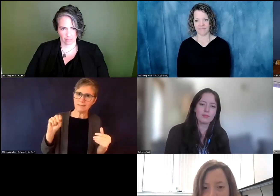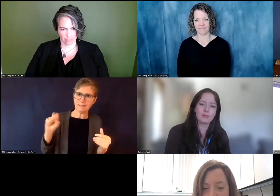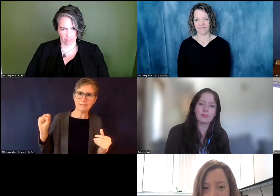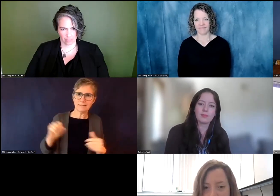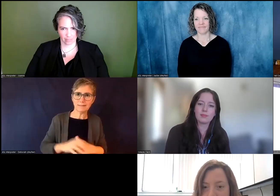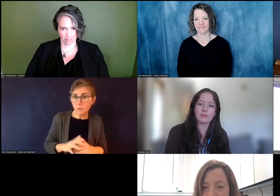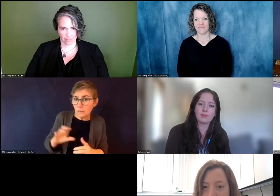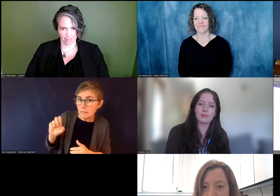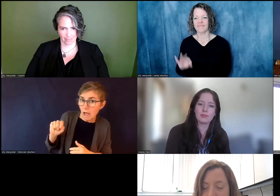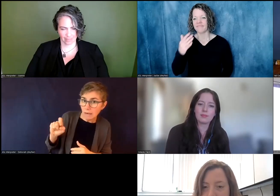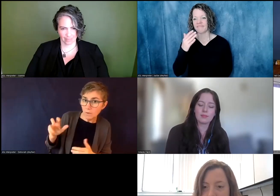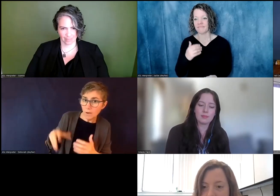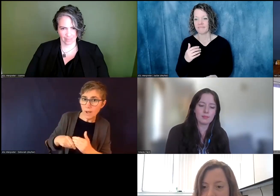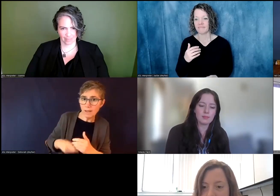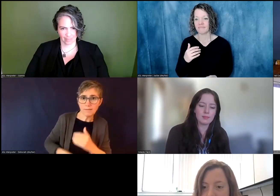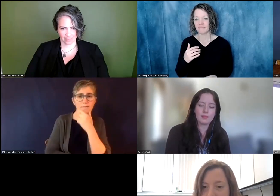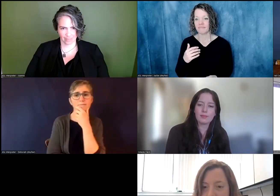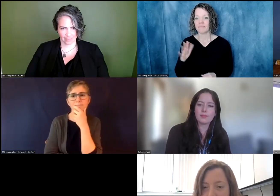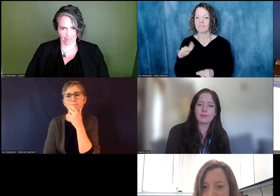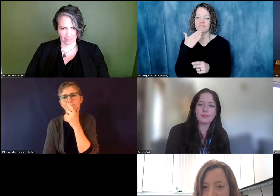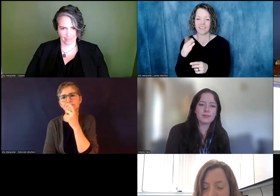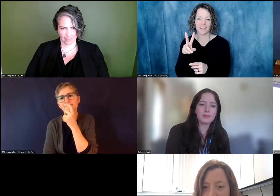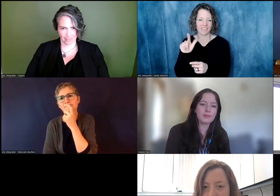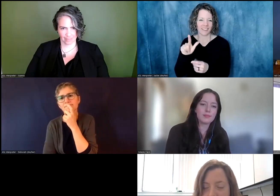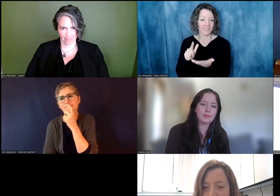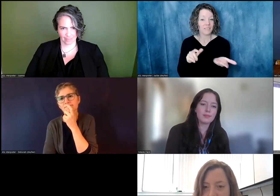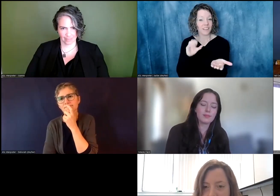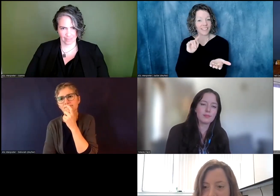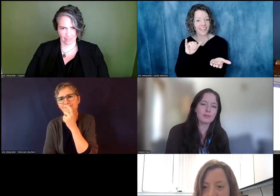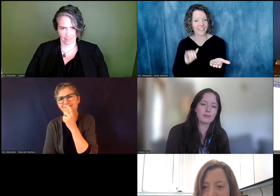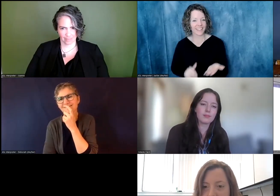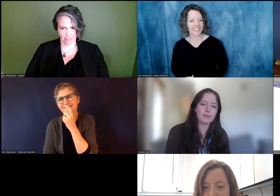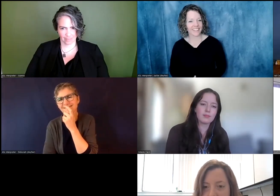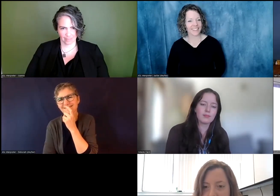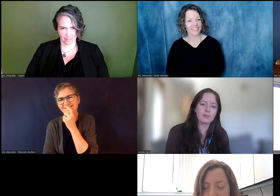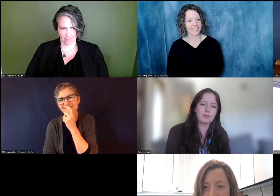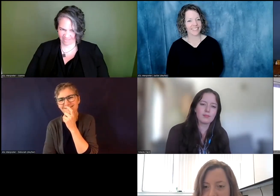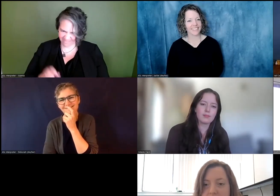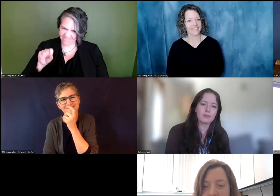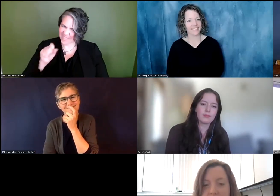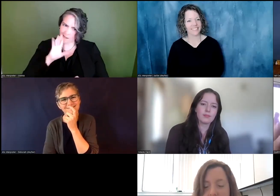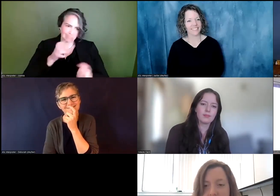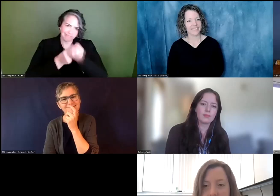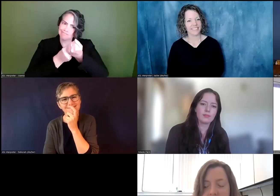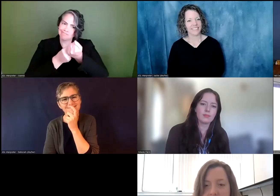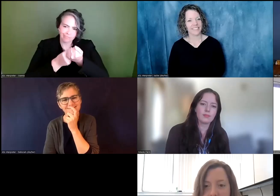want to go? I would I second the same thing, with, by getting support for mental health recovery, trauma recovery, addiction recovery, I've